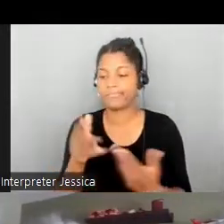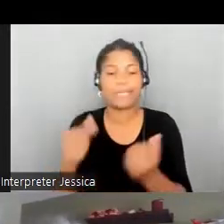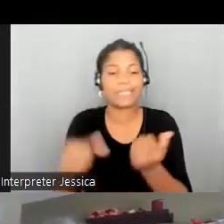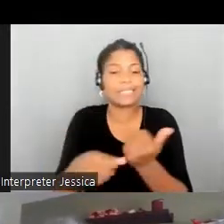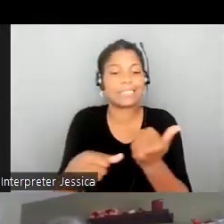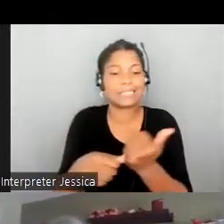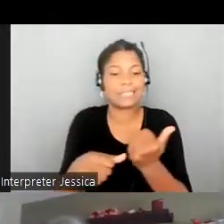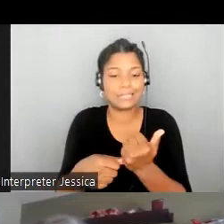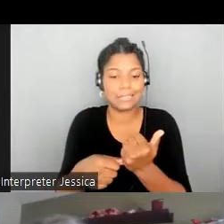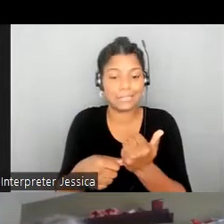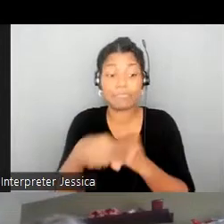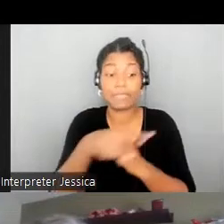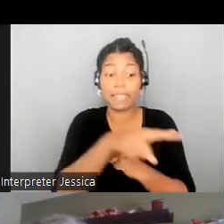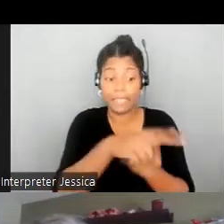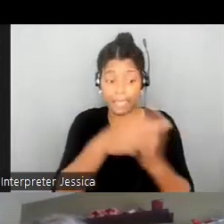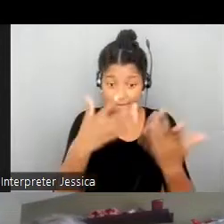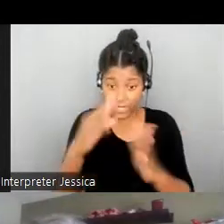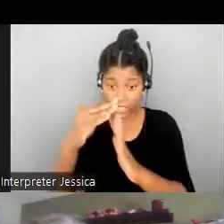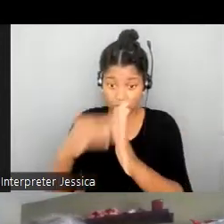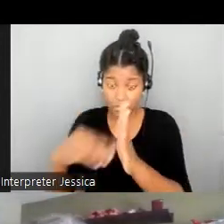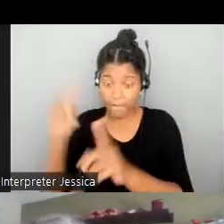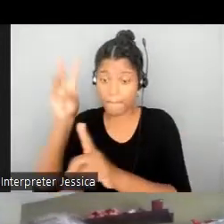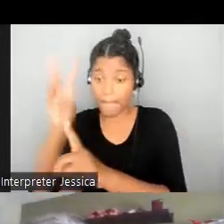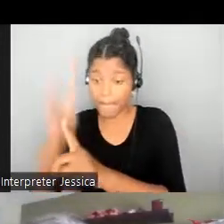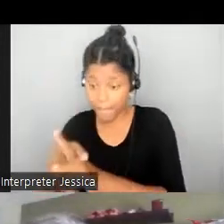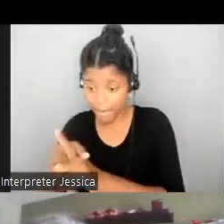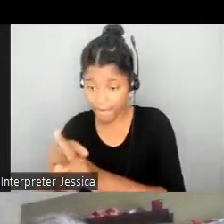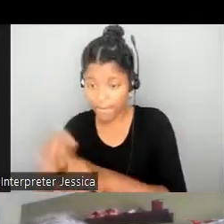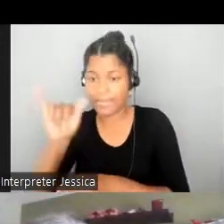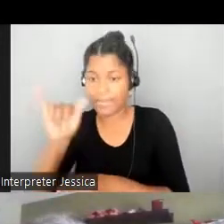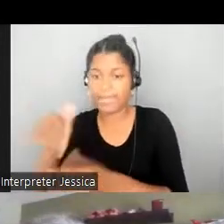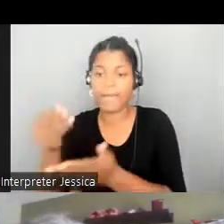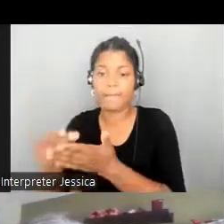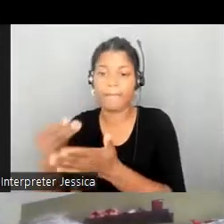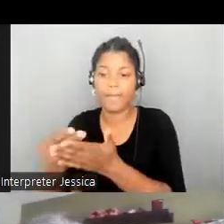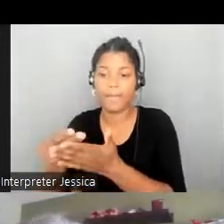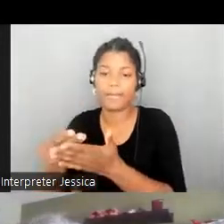once they apply for that, then the Money Follows the Person would apply and the ability to